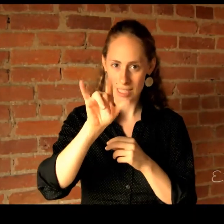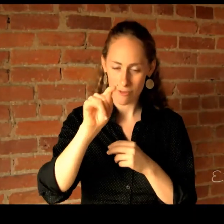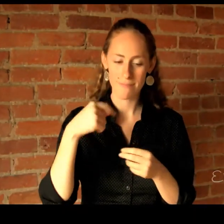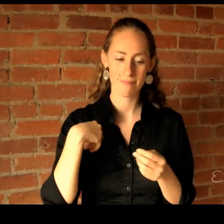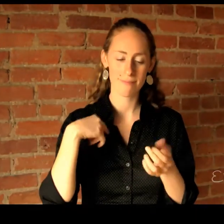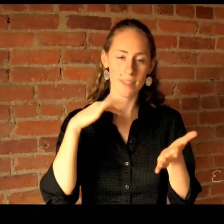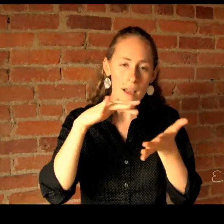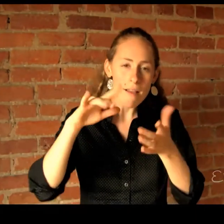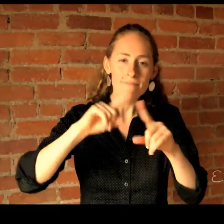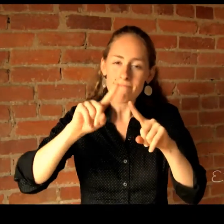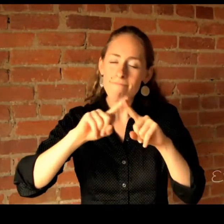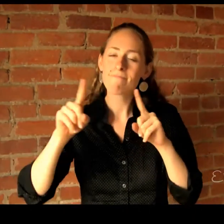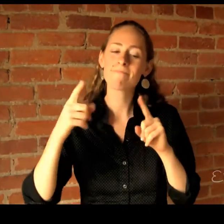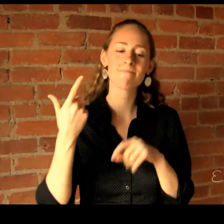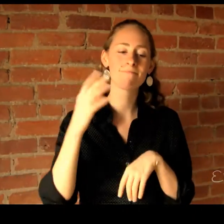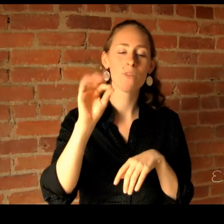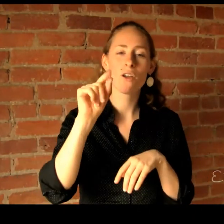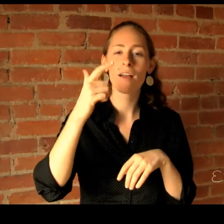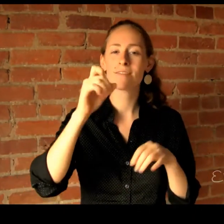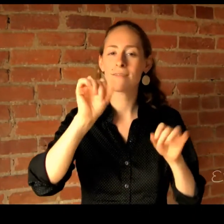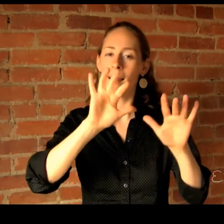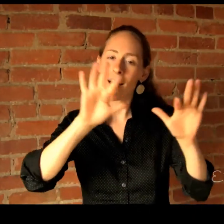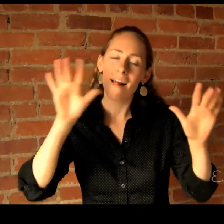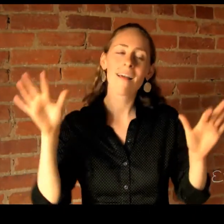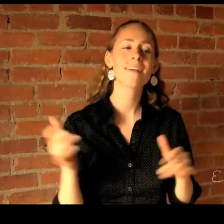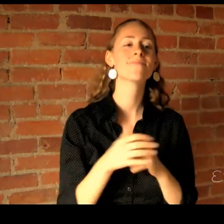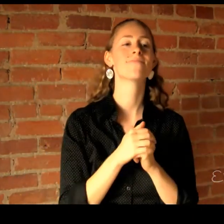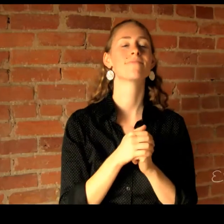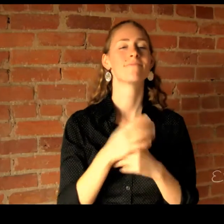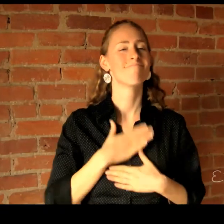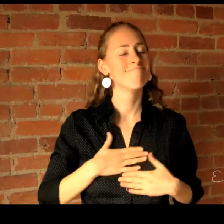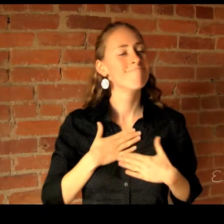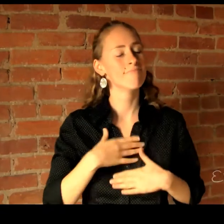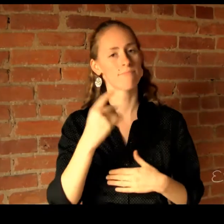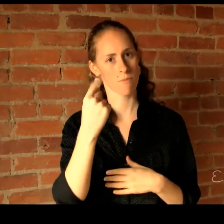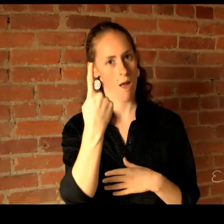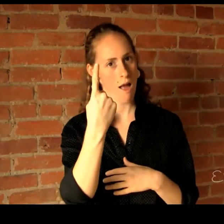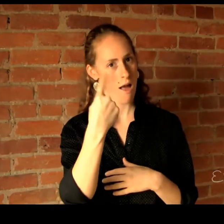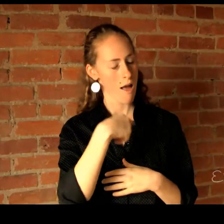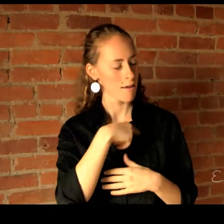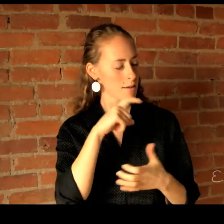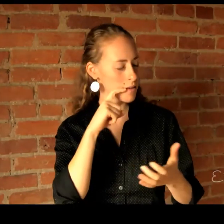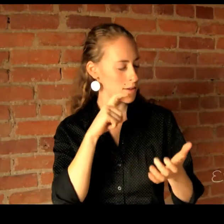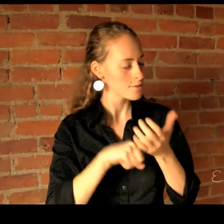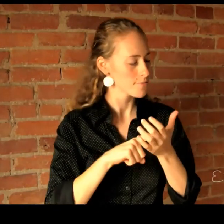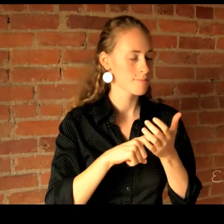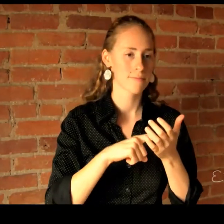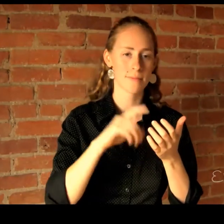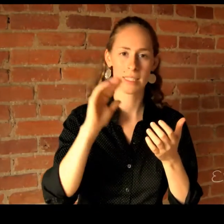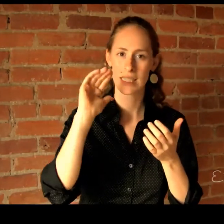covers ASL literature. We discussed different footages and genres in that class. One thing I noticed was that